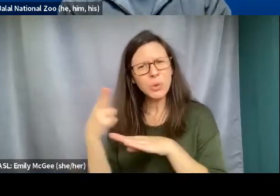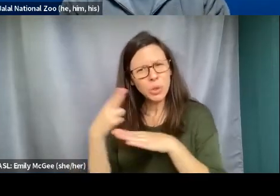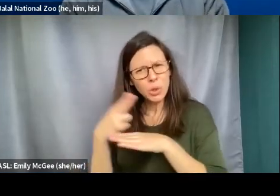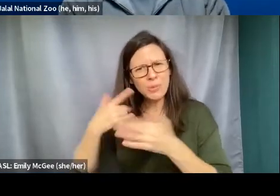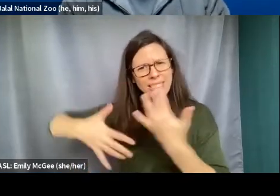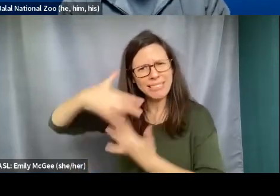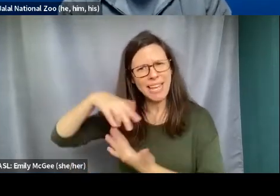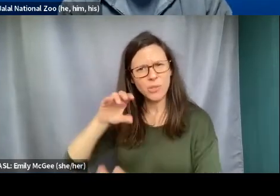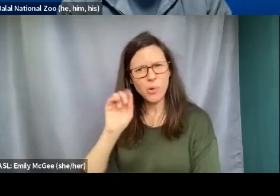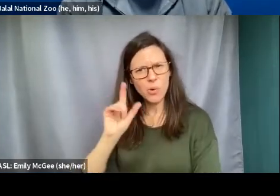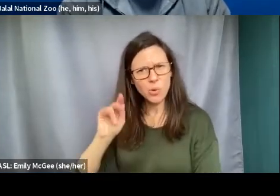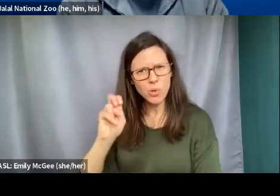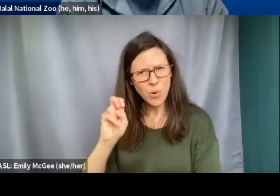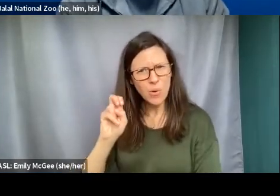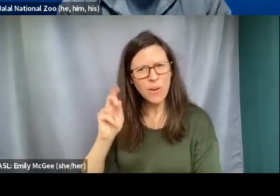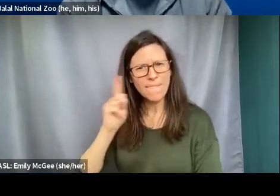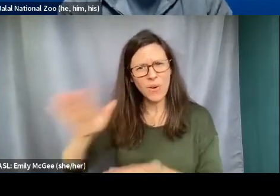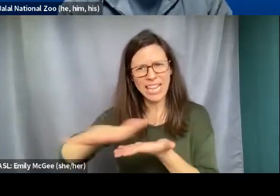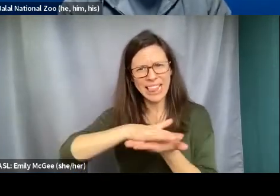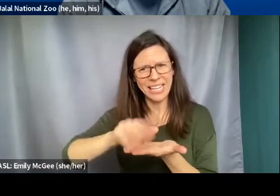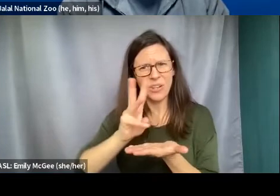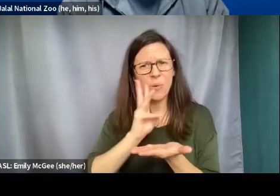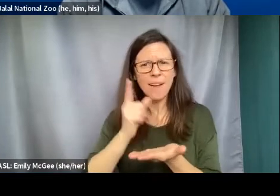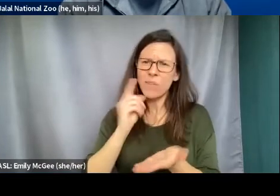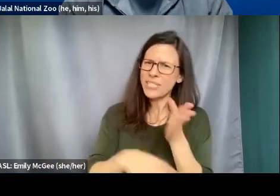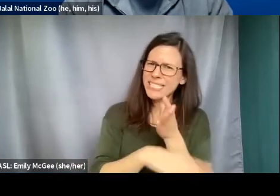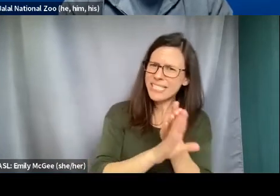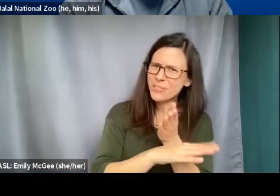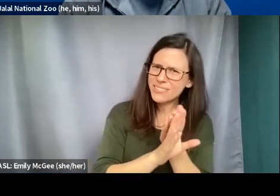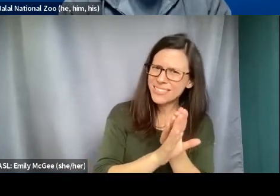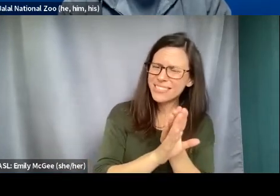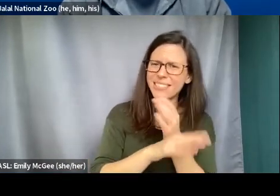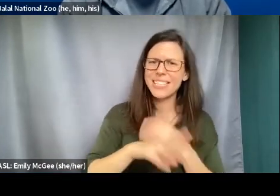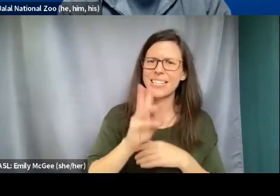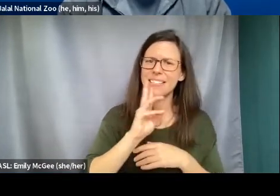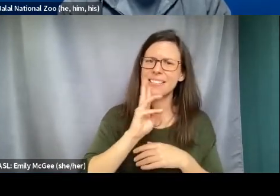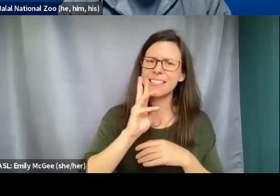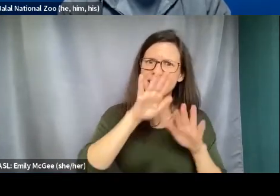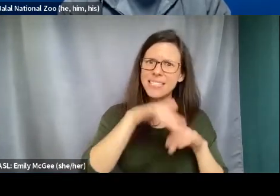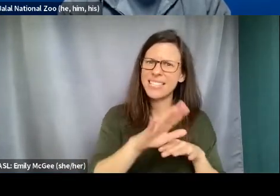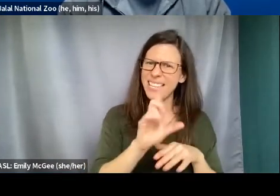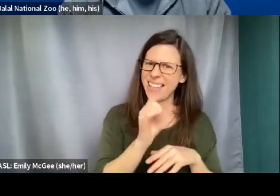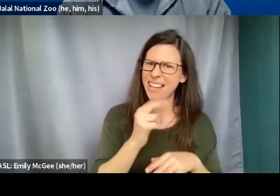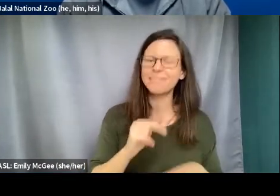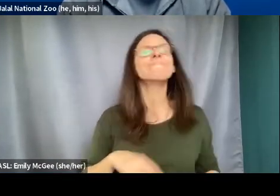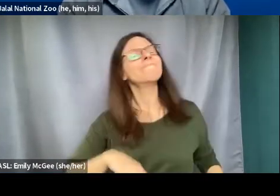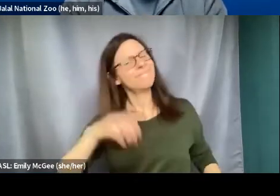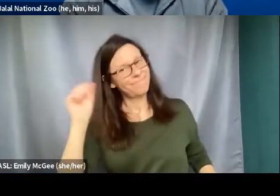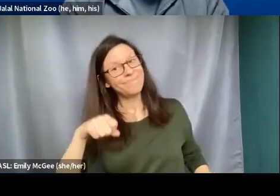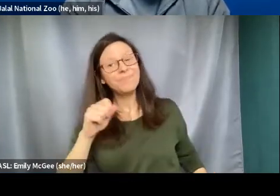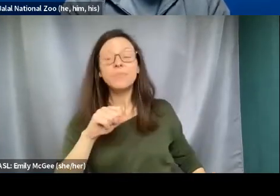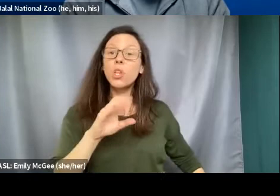Jalal: The... well ozone is actually a very strong oxidizer. The, uh, I mean if you don't know what ozone is